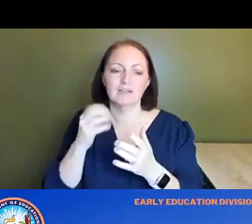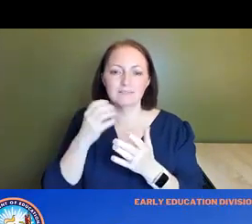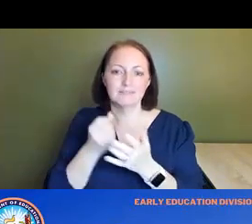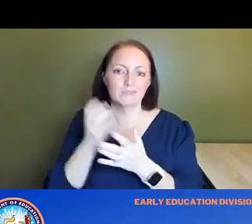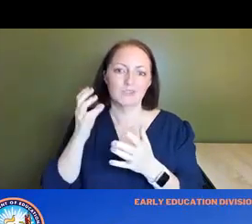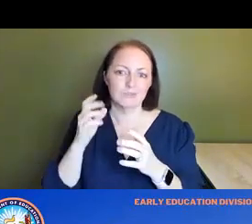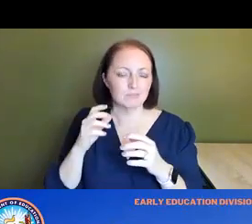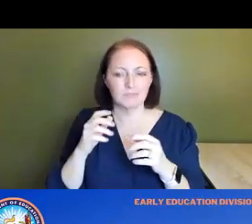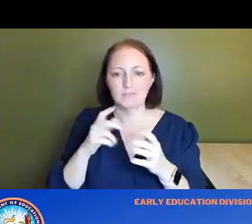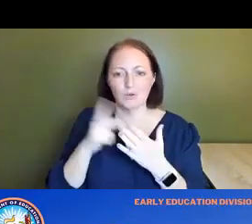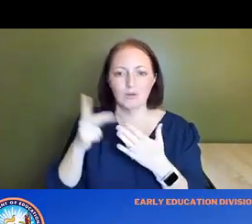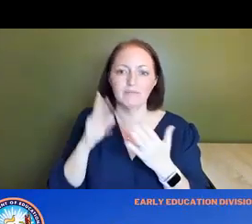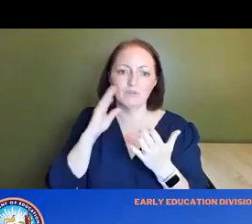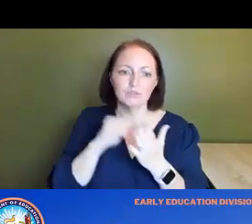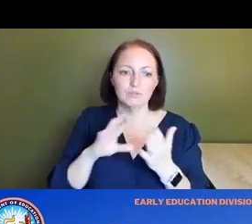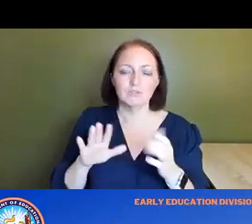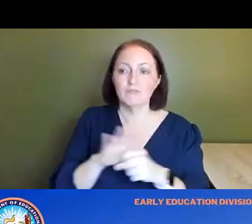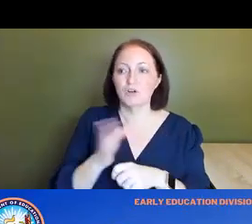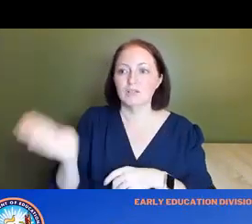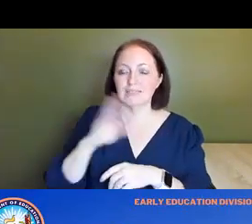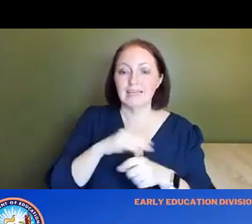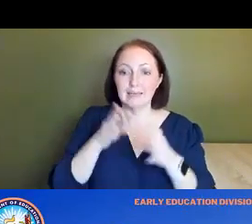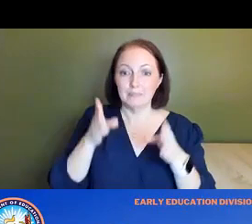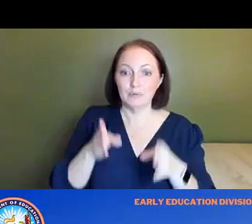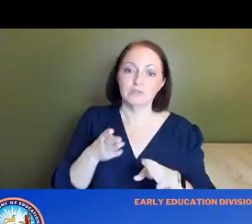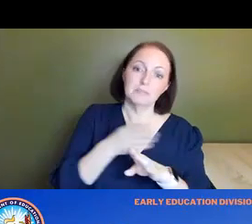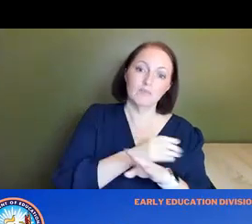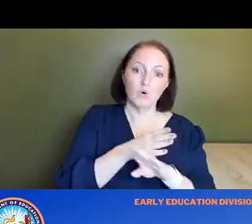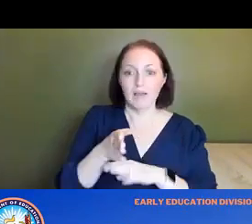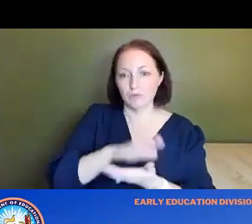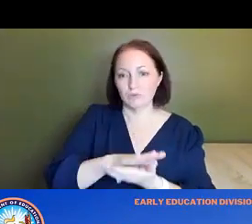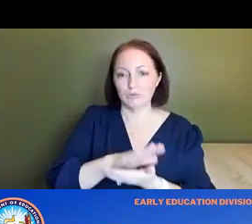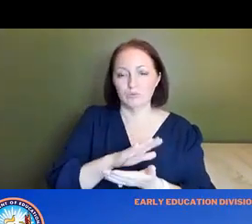A full-day is defined as in person before- or after-school expanded learning opportunities